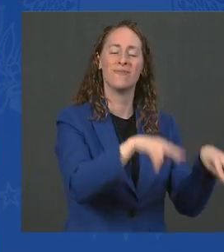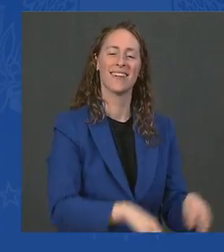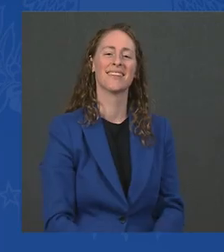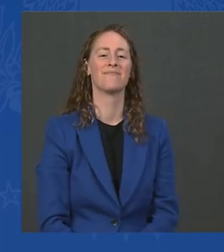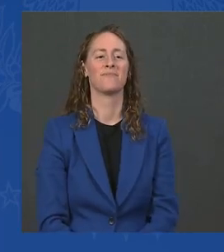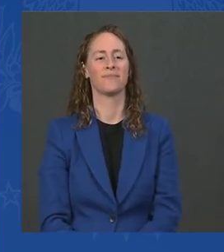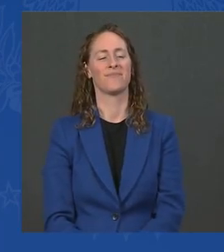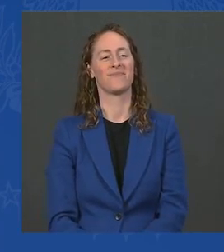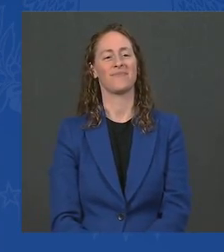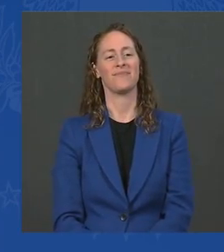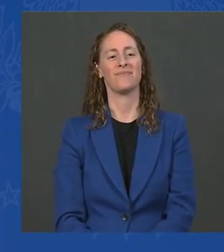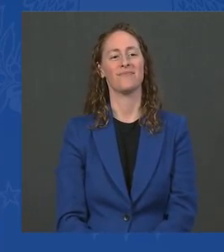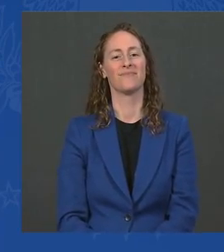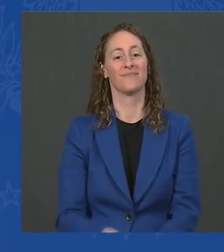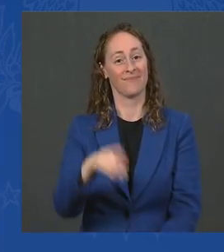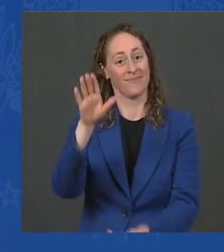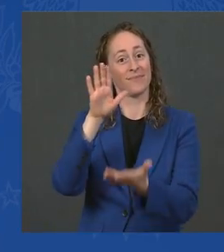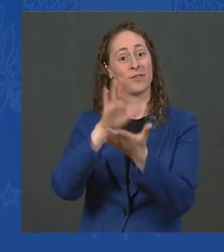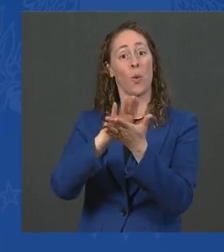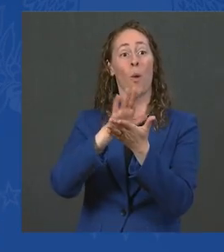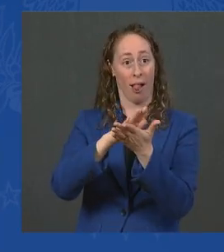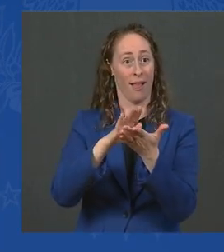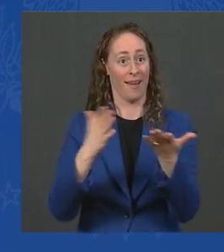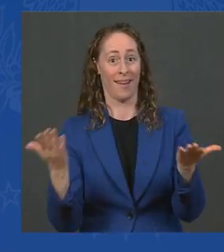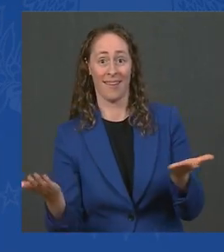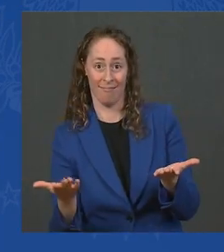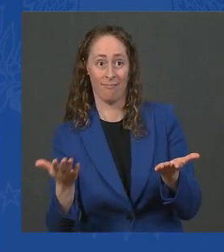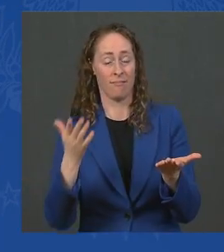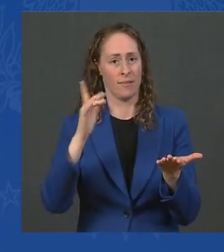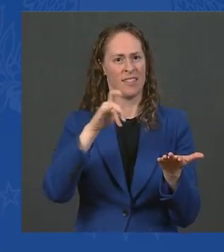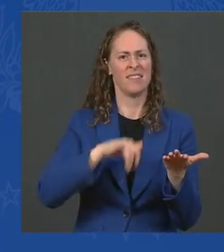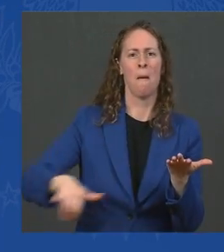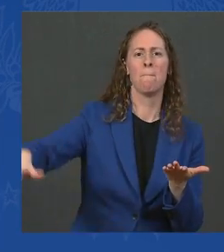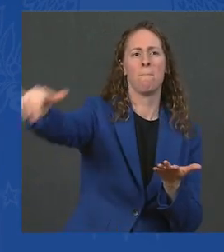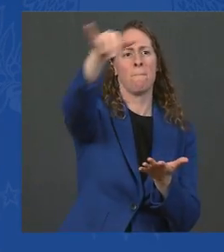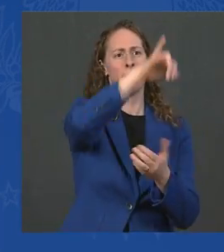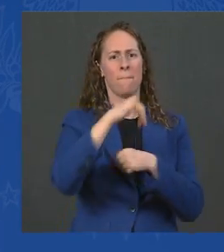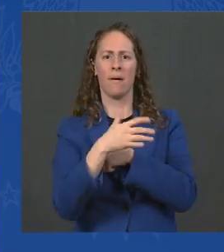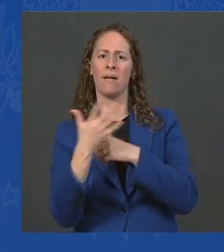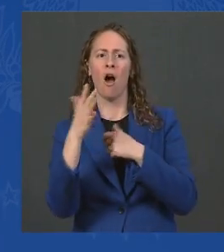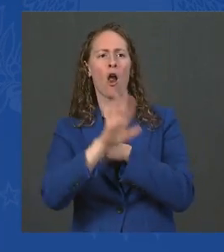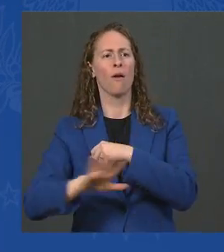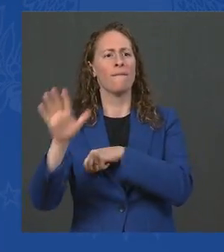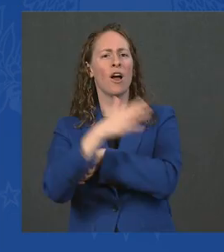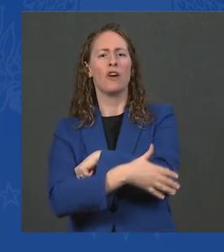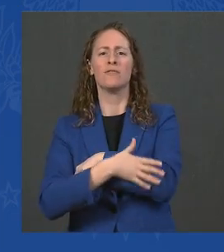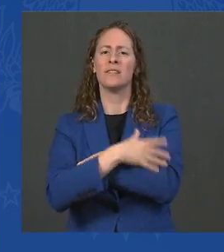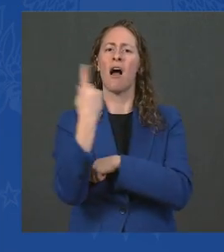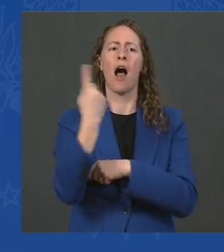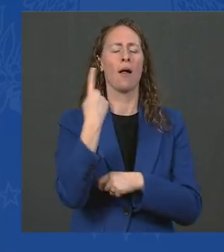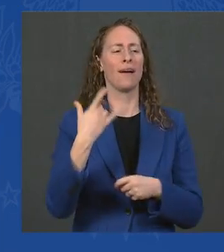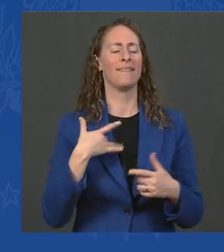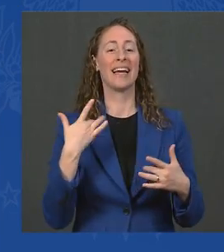you know the school year brings always a sort of mix of emotions for all of us.